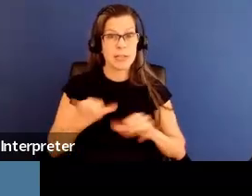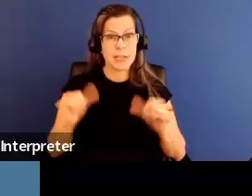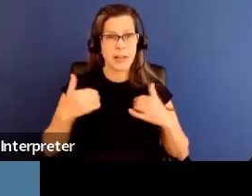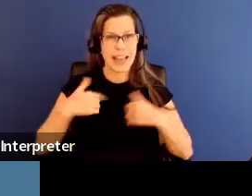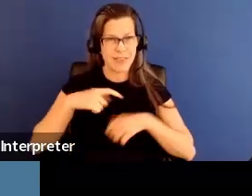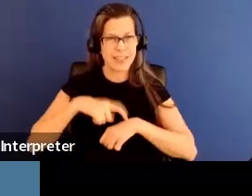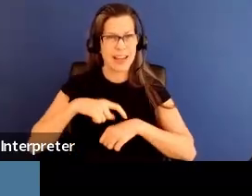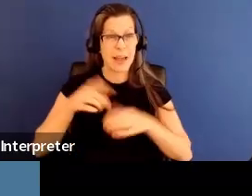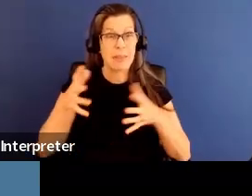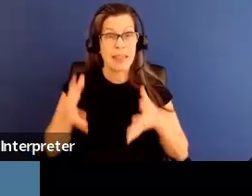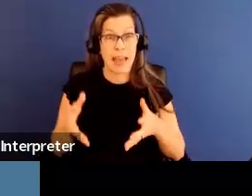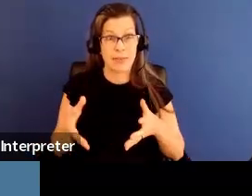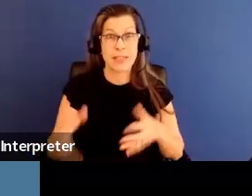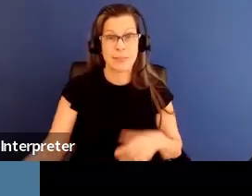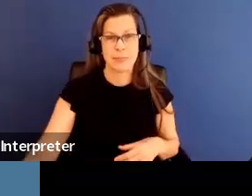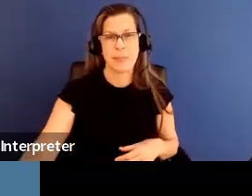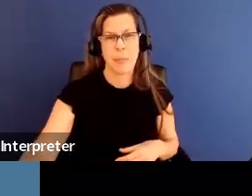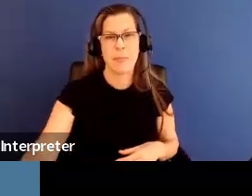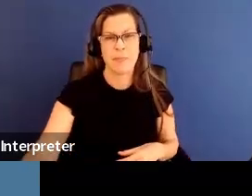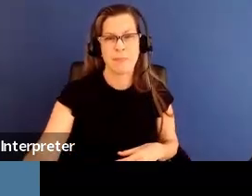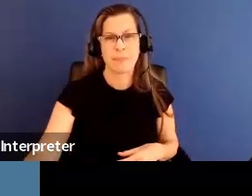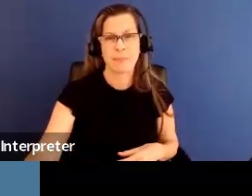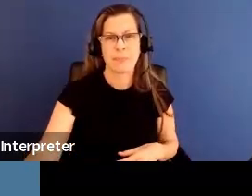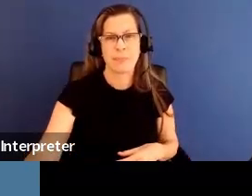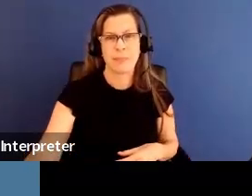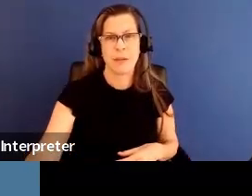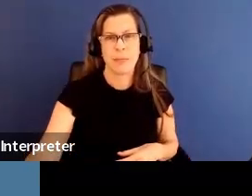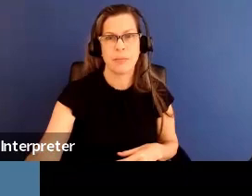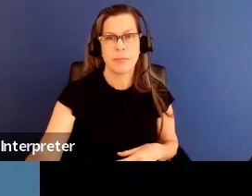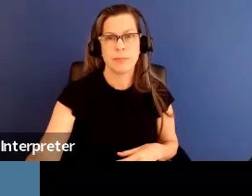bringing that up. SARA MARSHALL: I'm not seeing